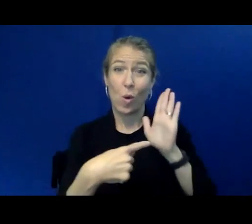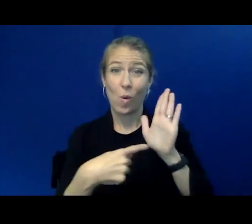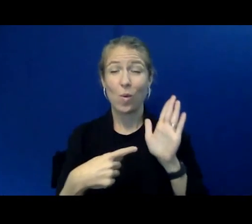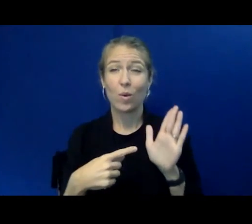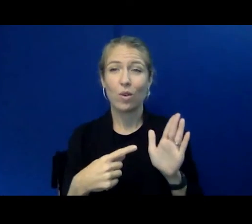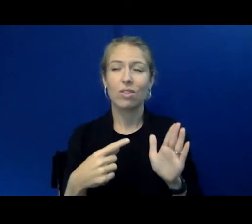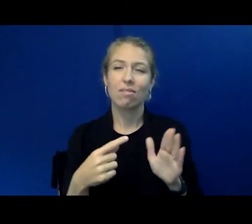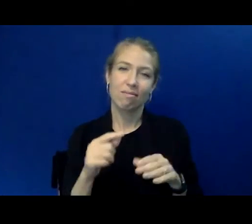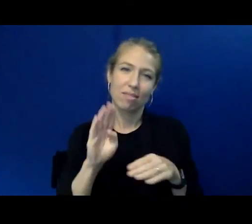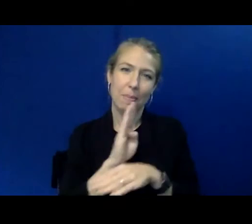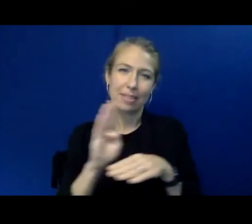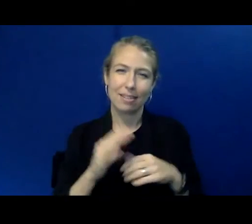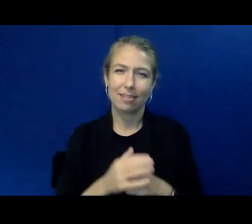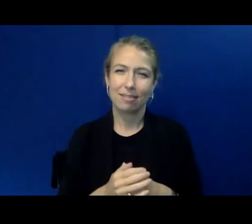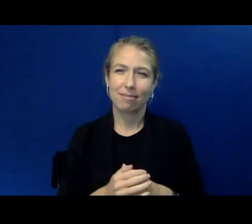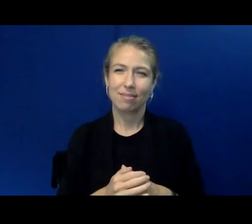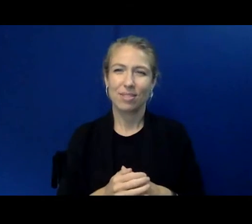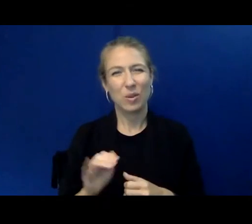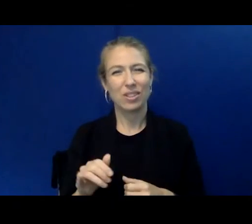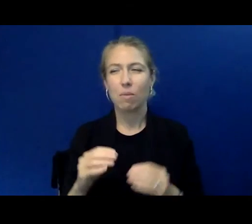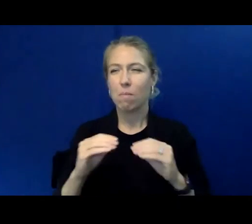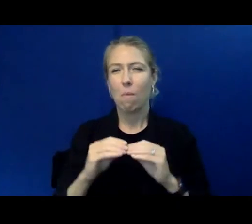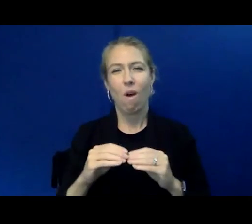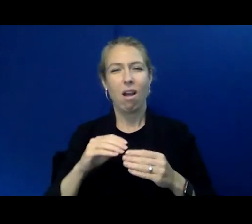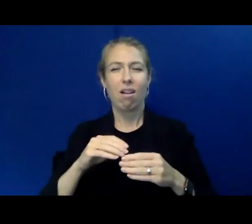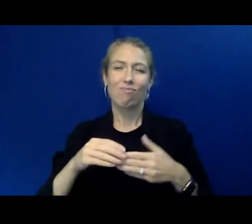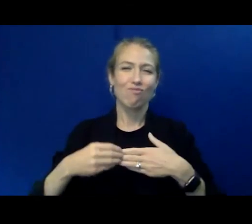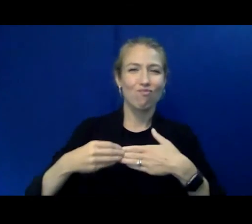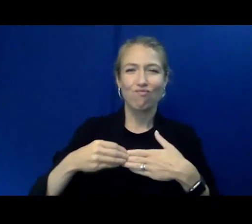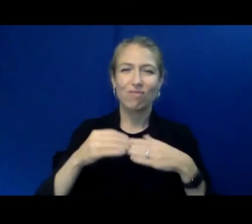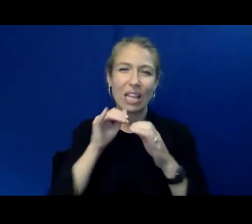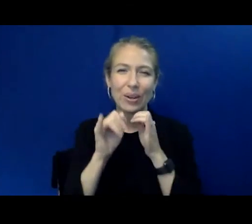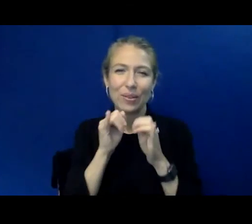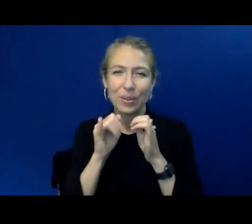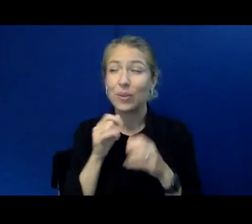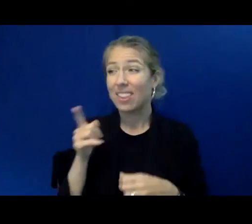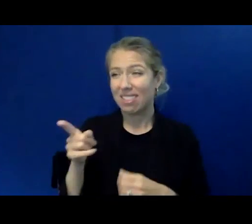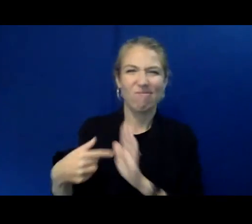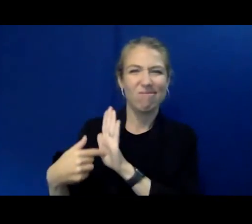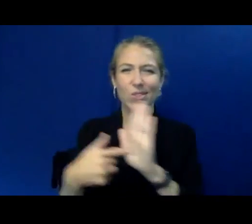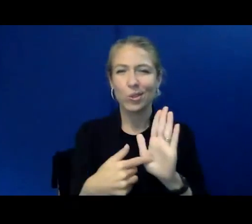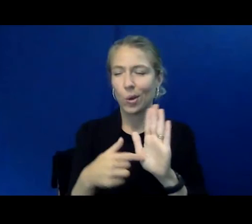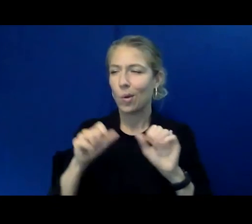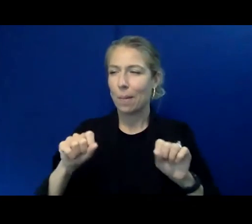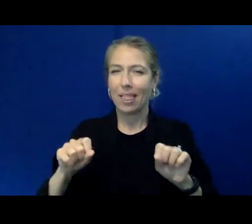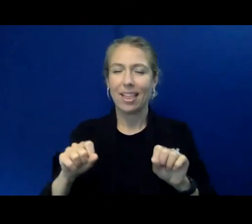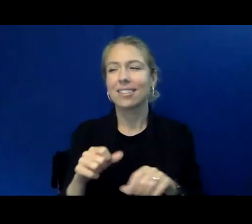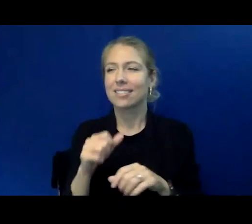to show the employer their abilities, rather than have them try to verbally share that.